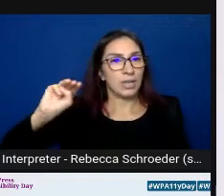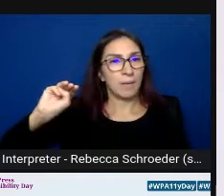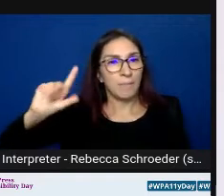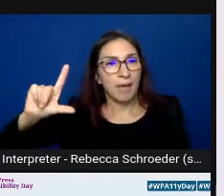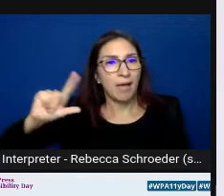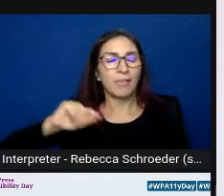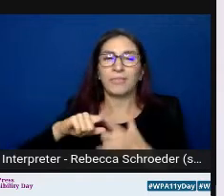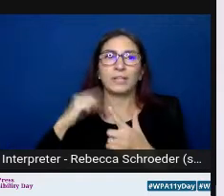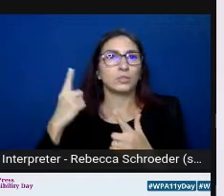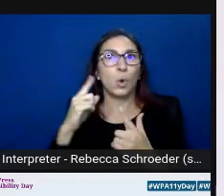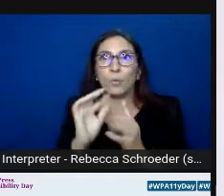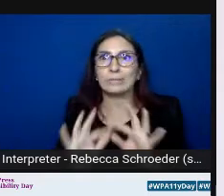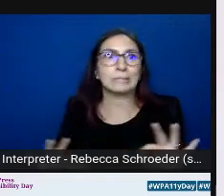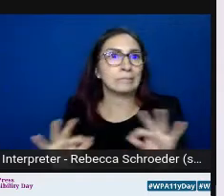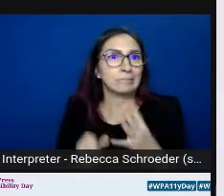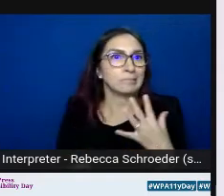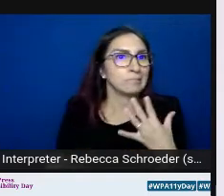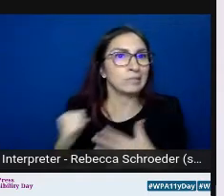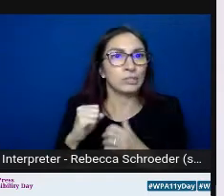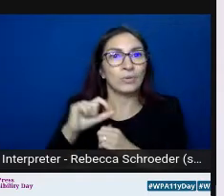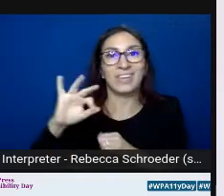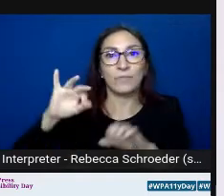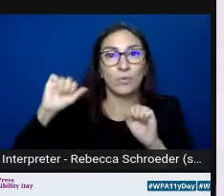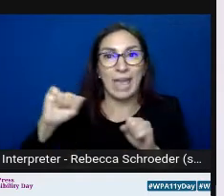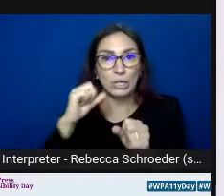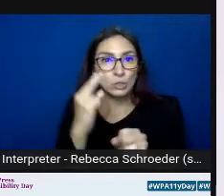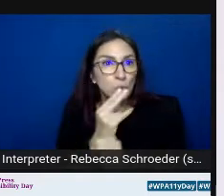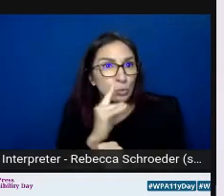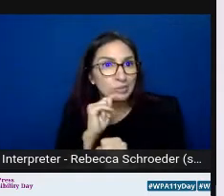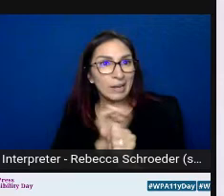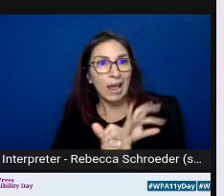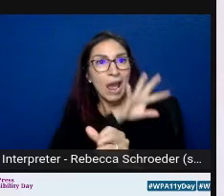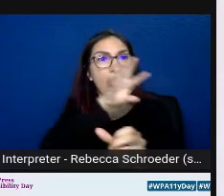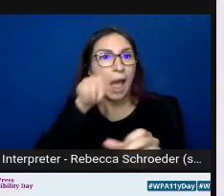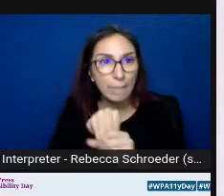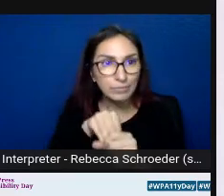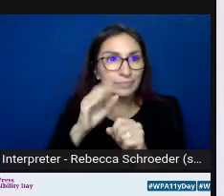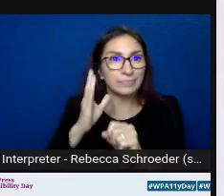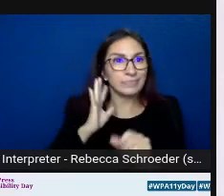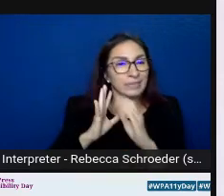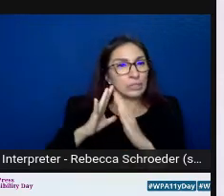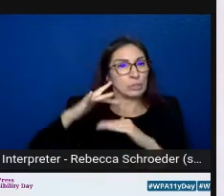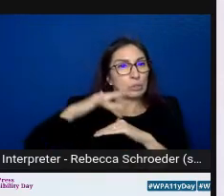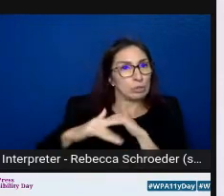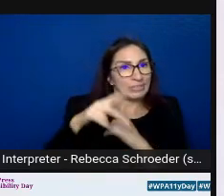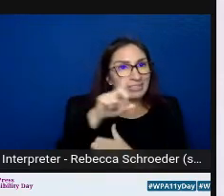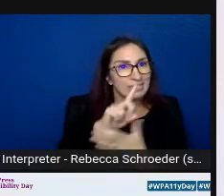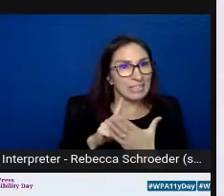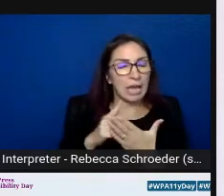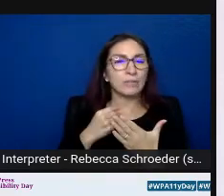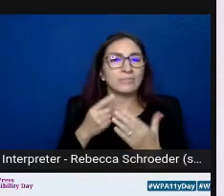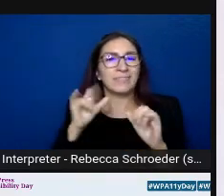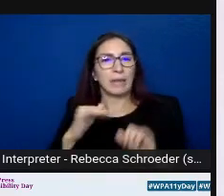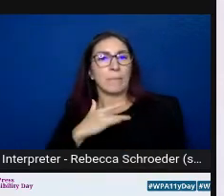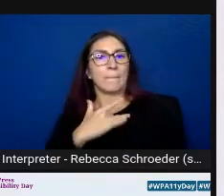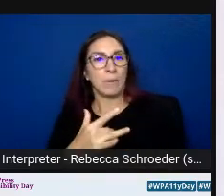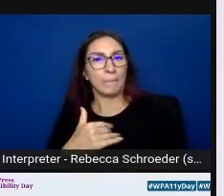Whenever you can use it, whenever you can build again, always do since it usually has the accessibility support built right in.